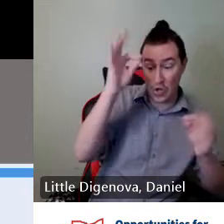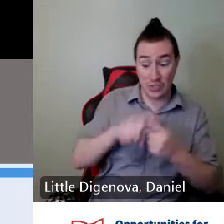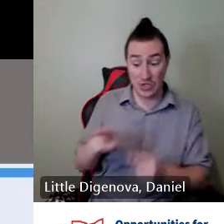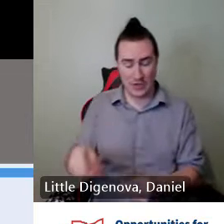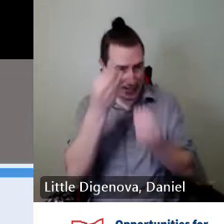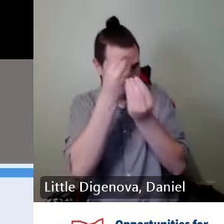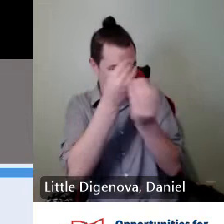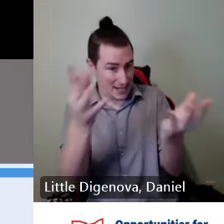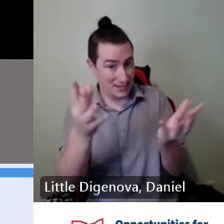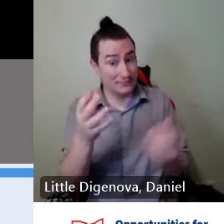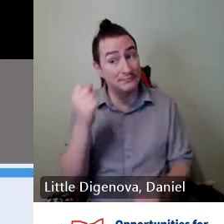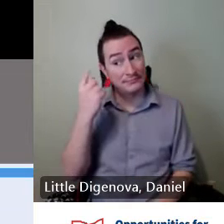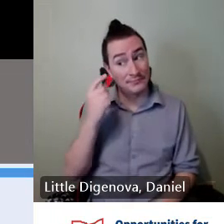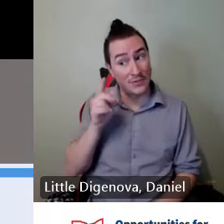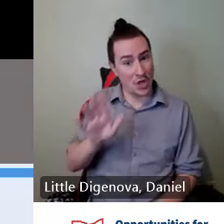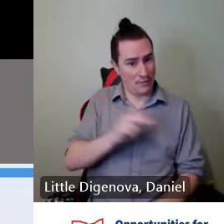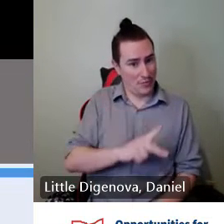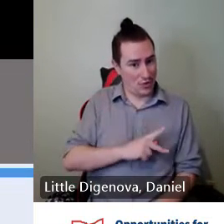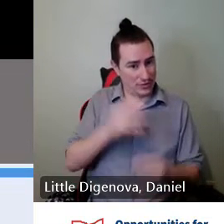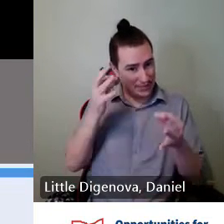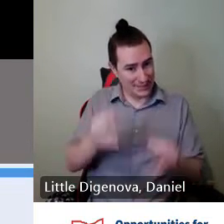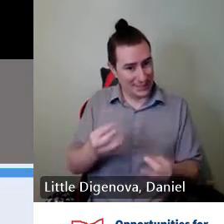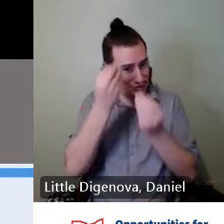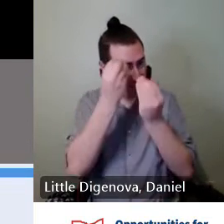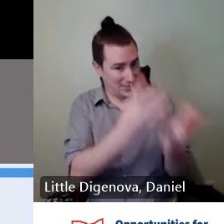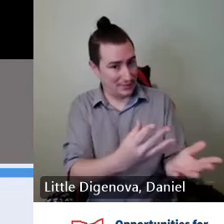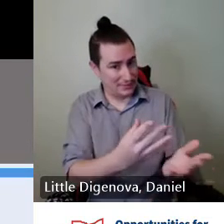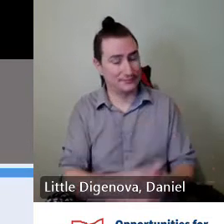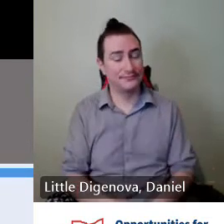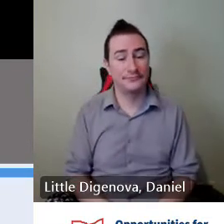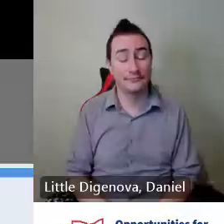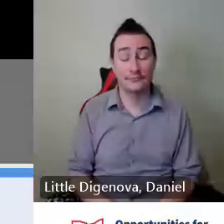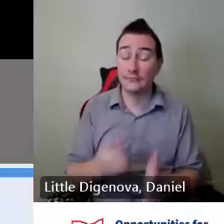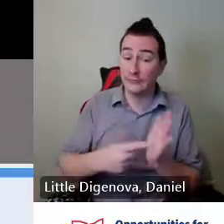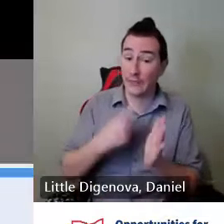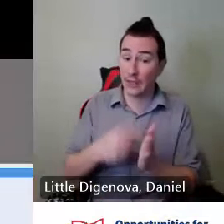Shelly, are there reasons someone may choose to disclose or not to disclose to their employer?